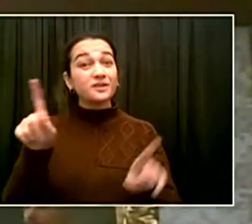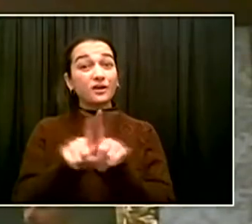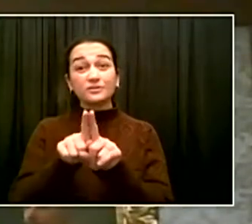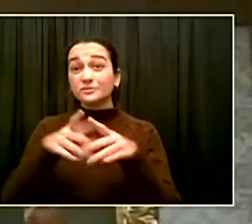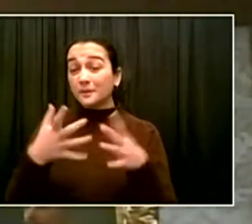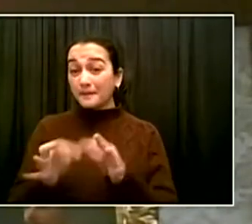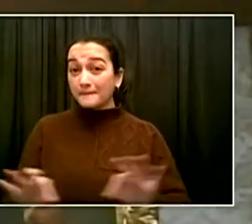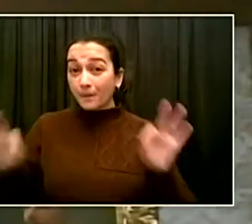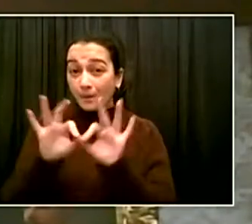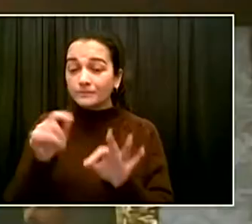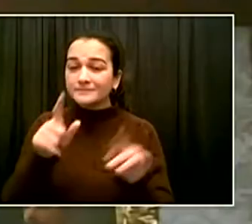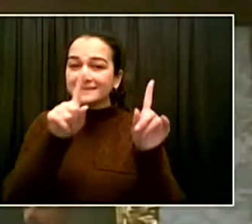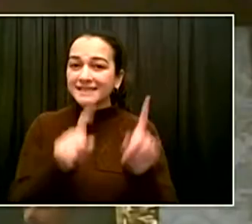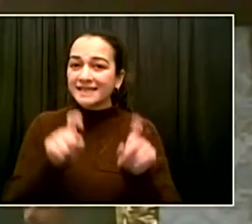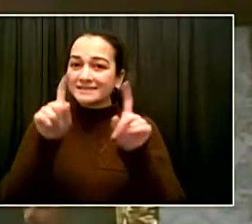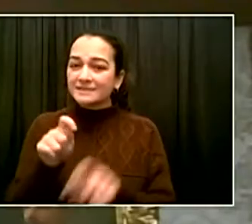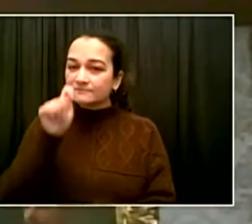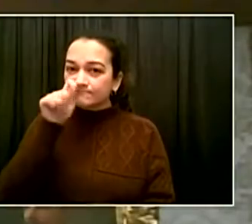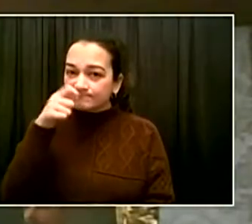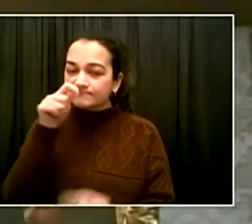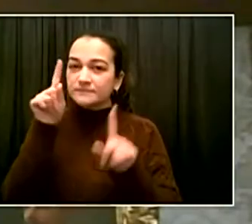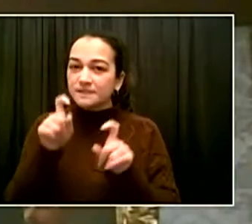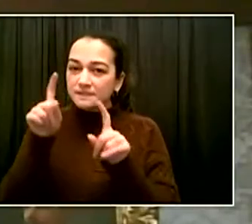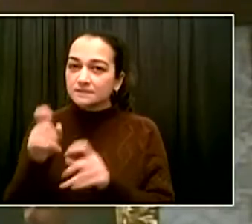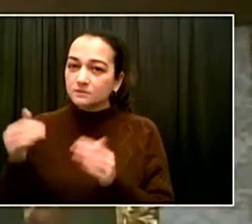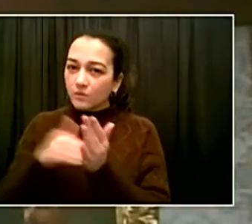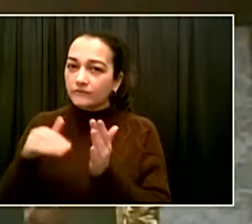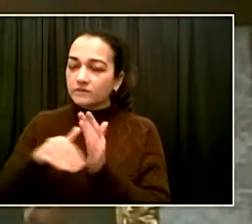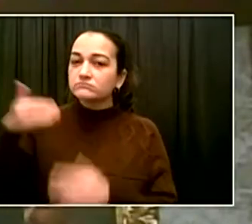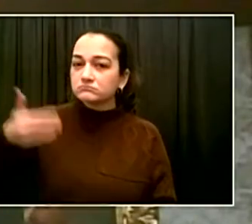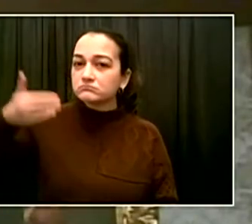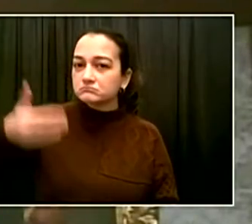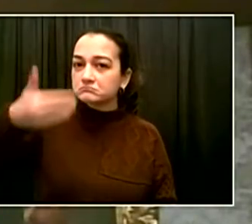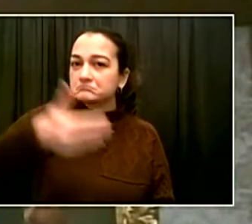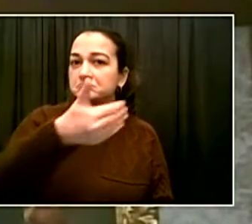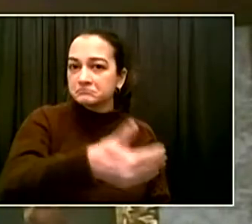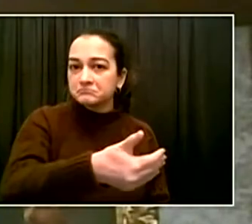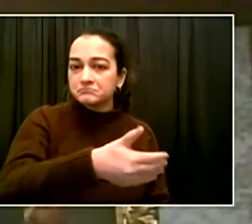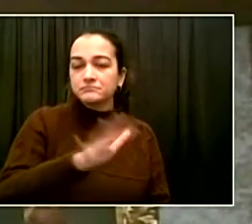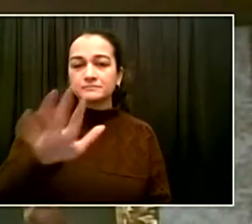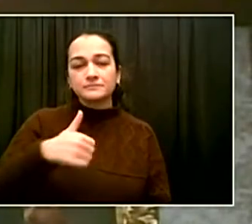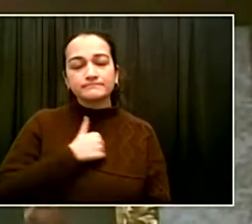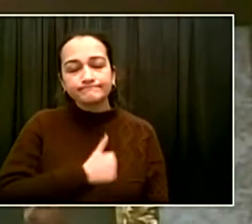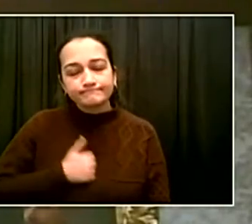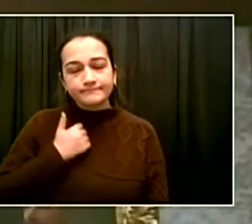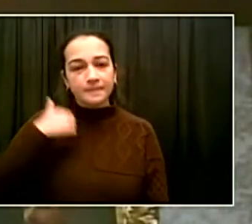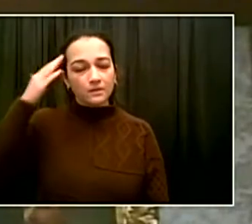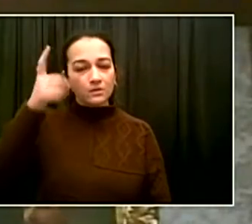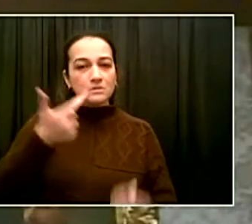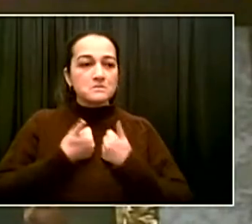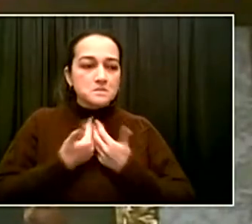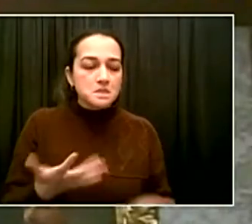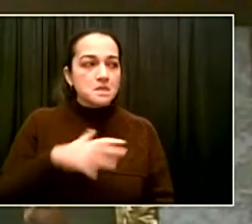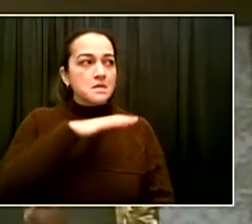GET TESTED REGULARLY.